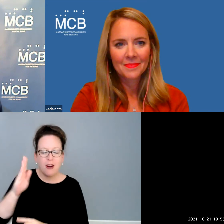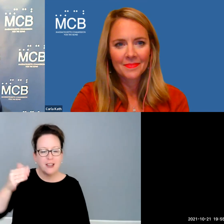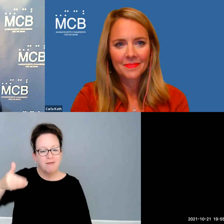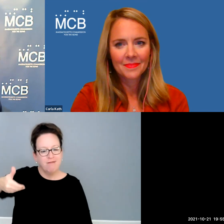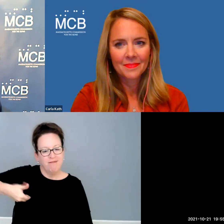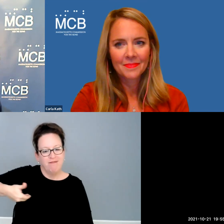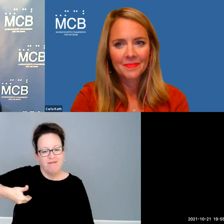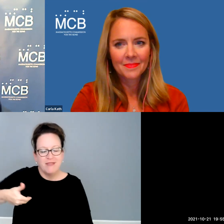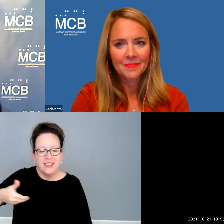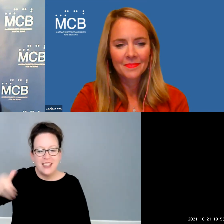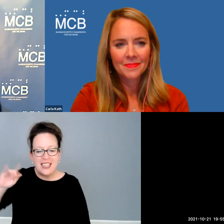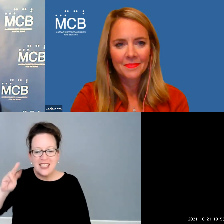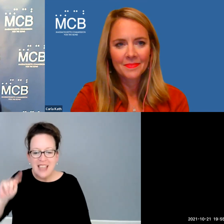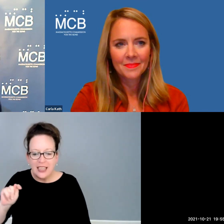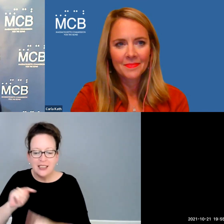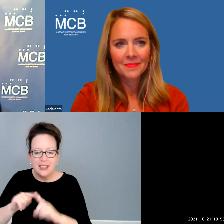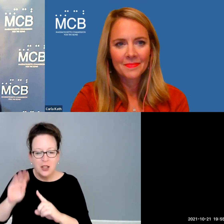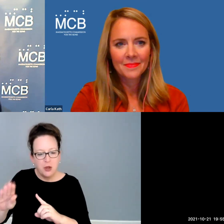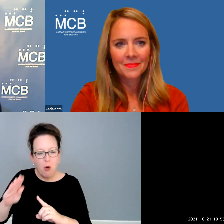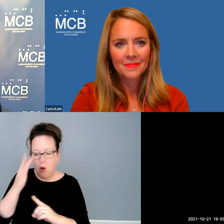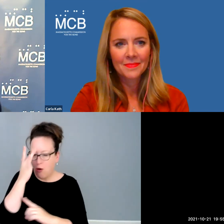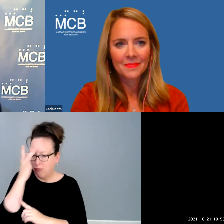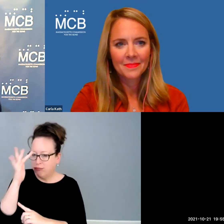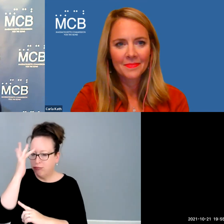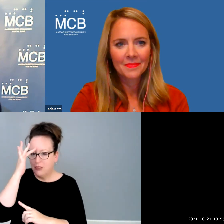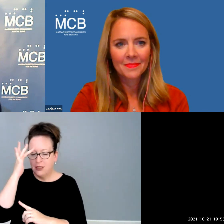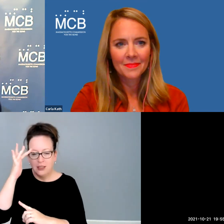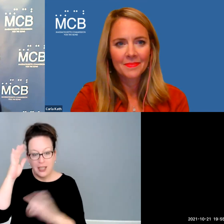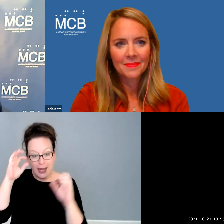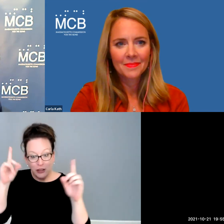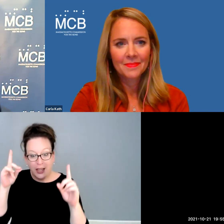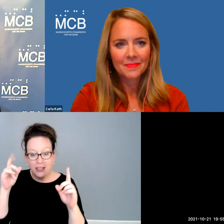in education and all of the